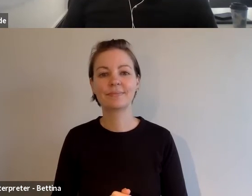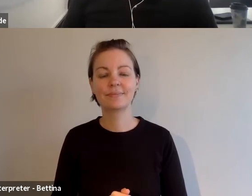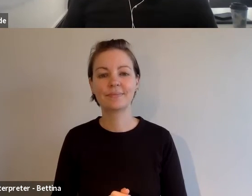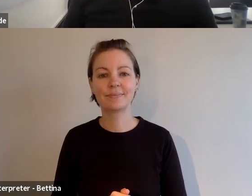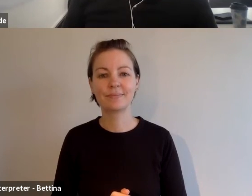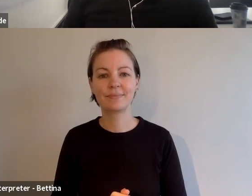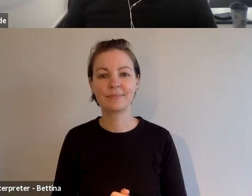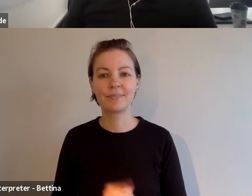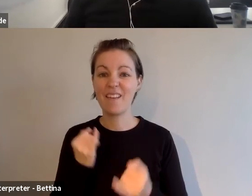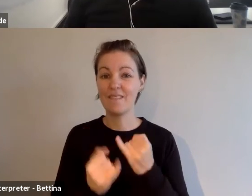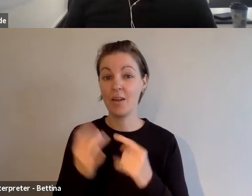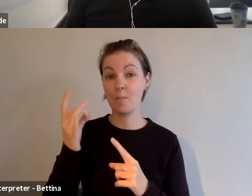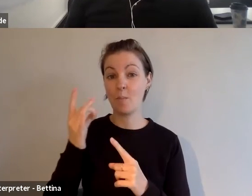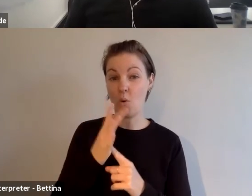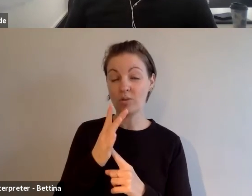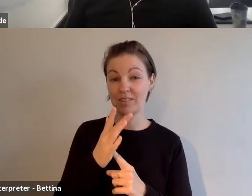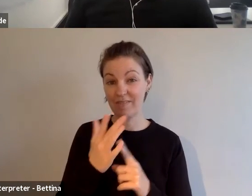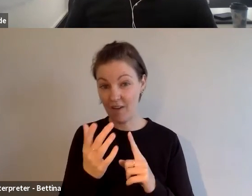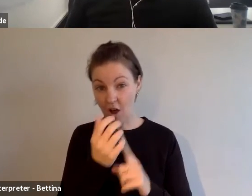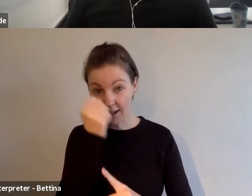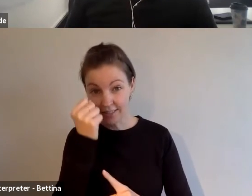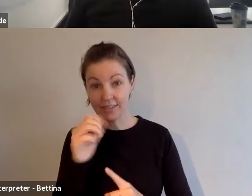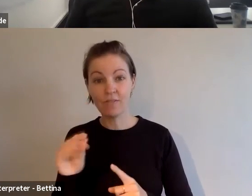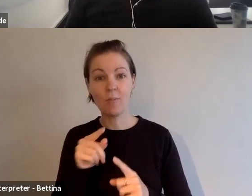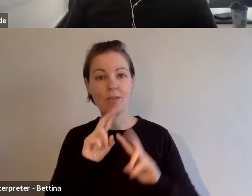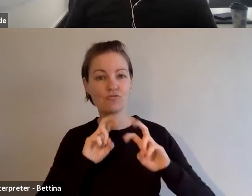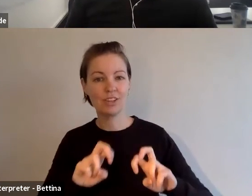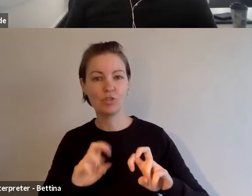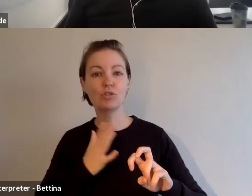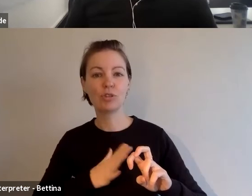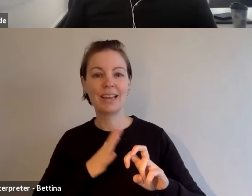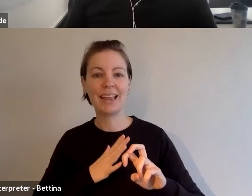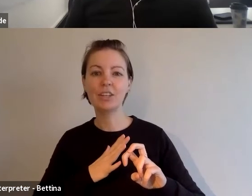That is a really important finding for you and you need to invest in both. You need to invest in the